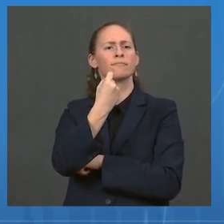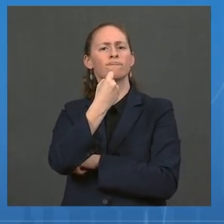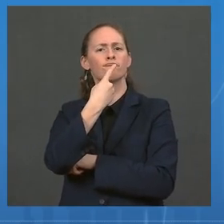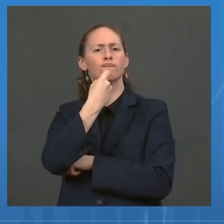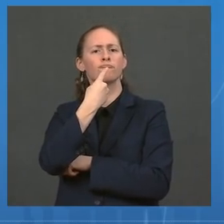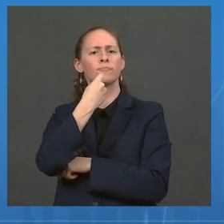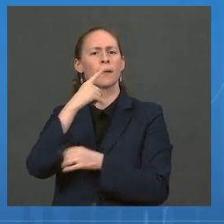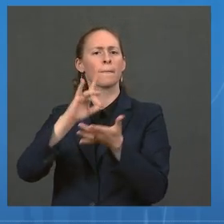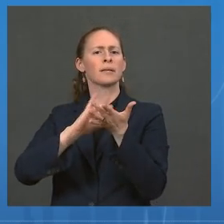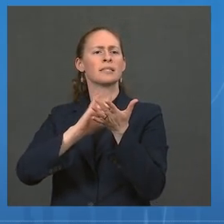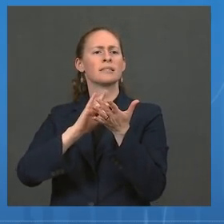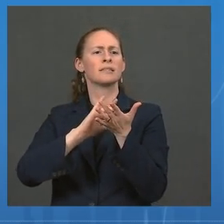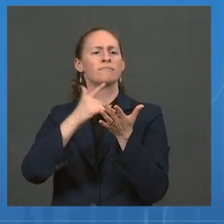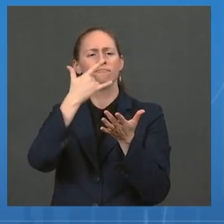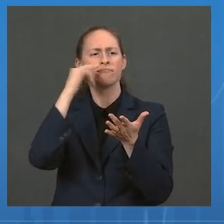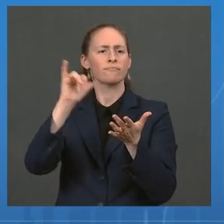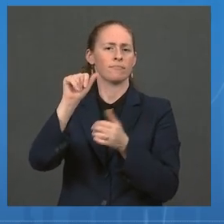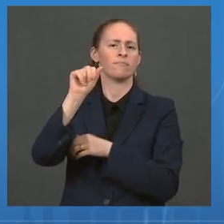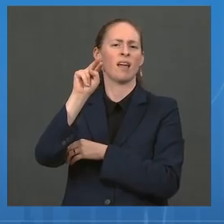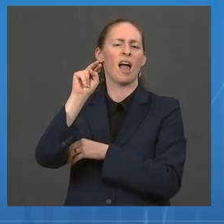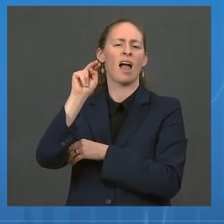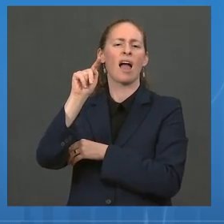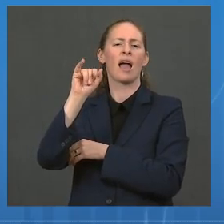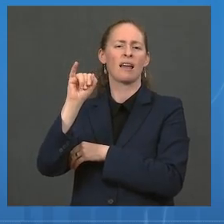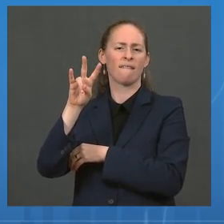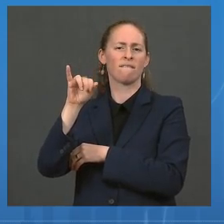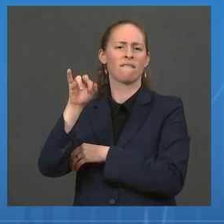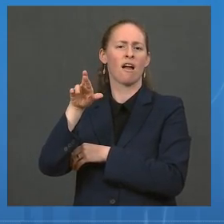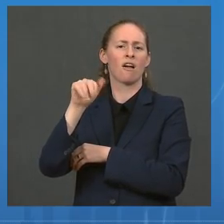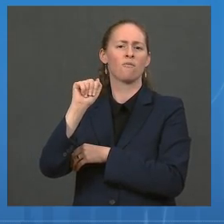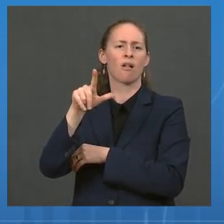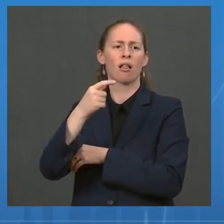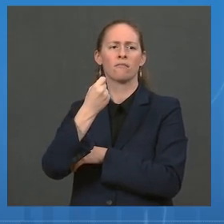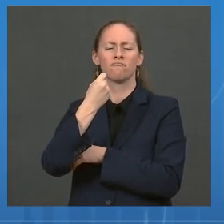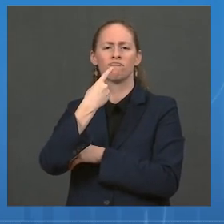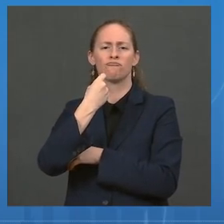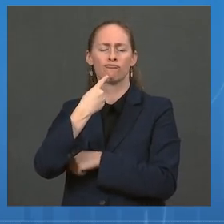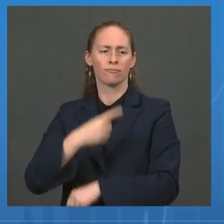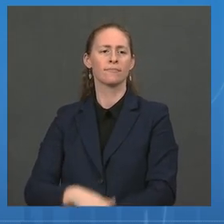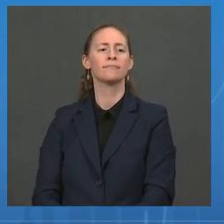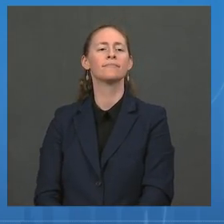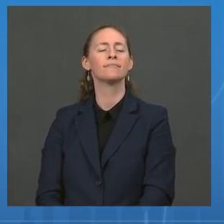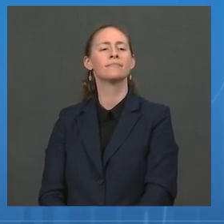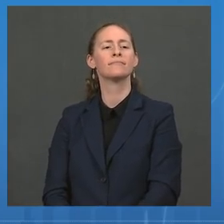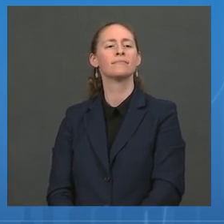Dr. Cat Paules, recently -- when we talk about what the therapeutic landscape is.